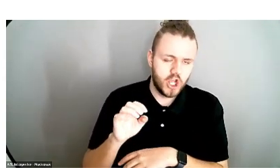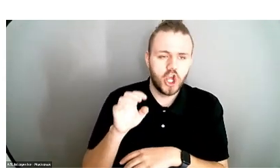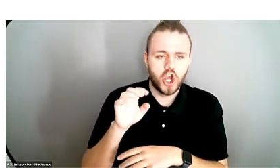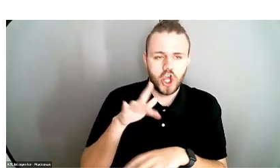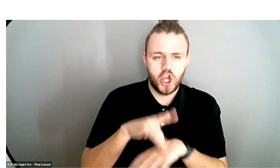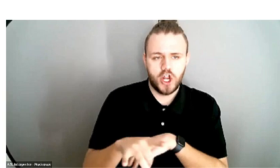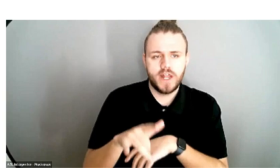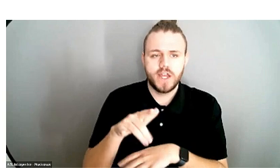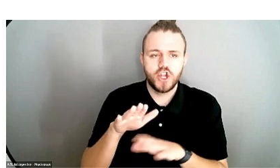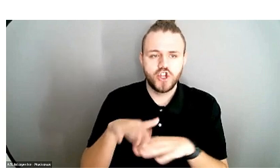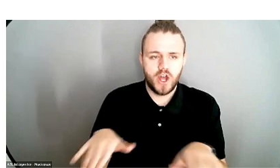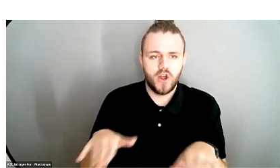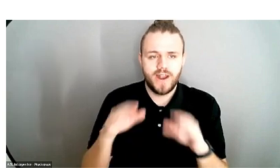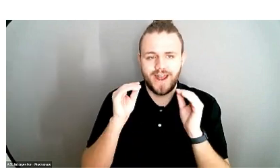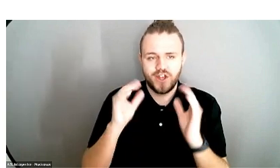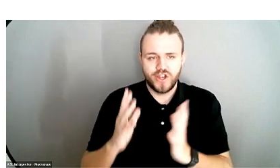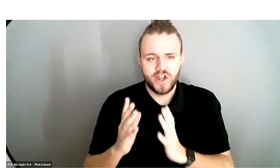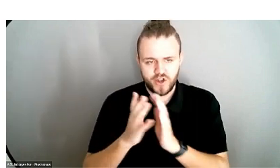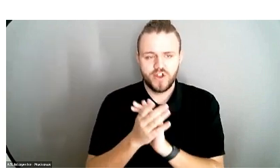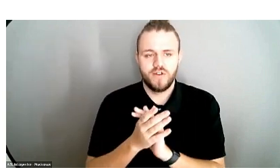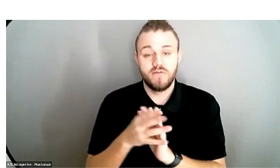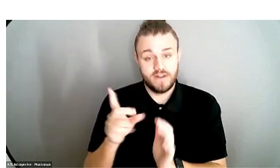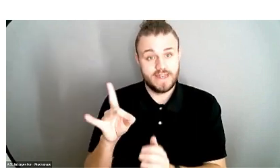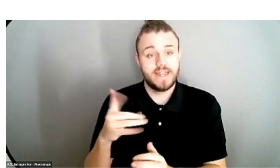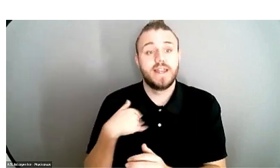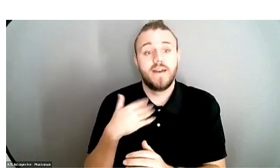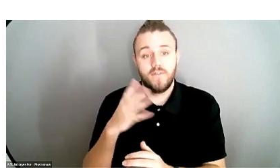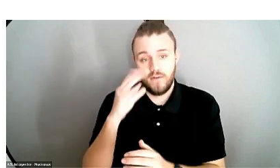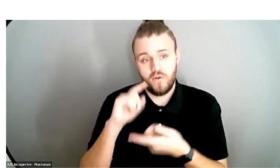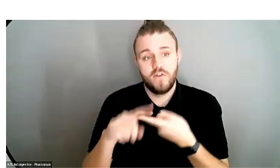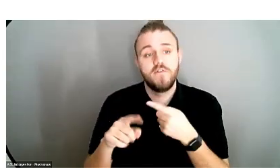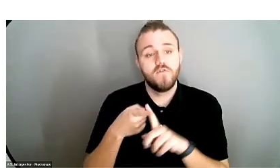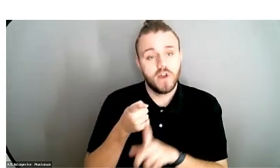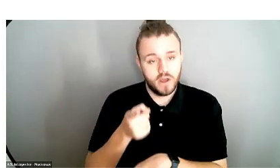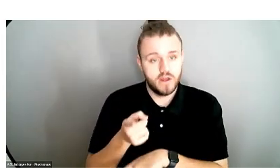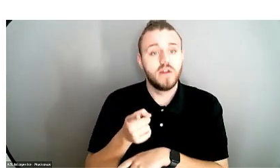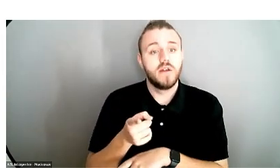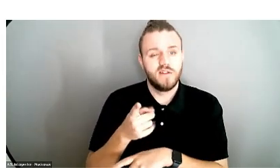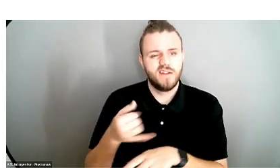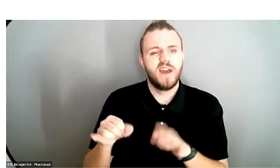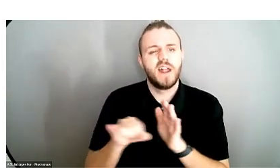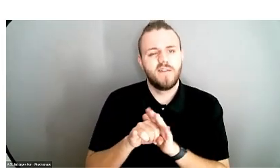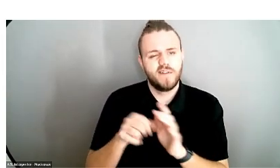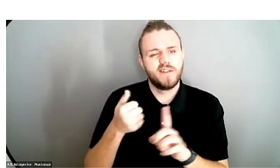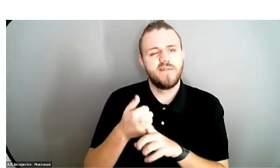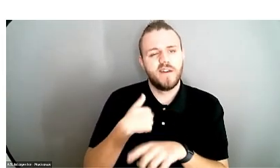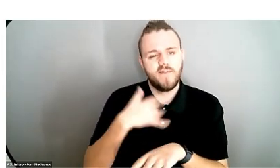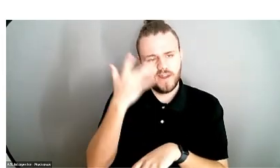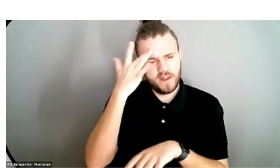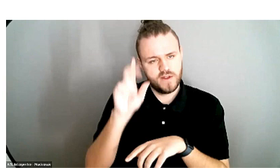She had a boyfriend who also identified as having an intellectual disability.